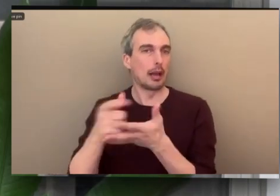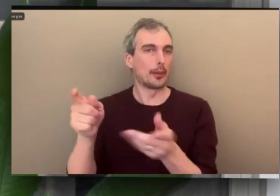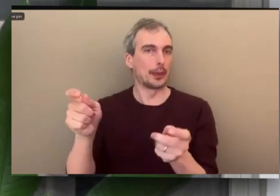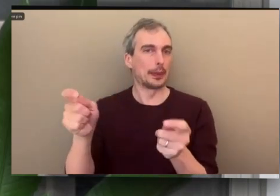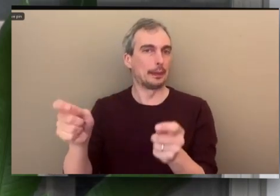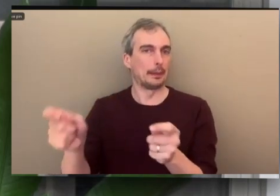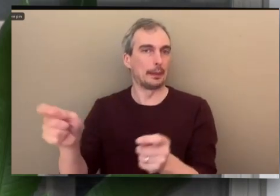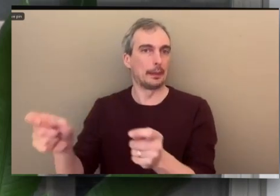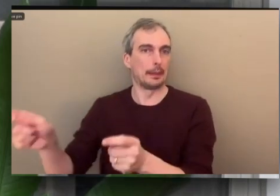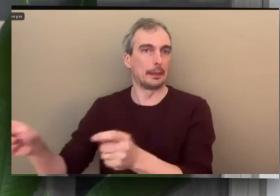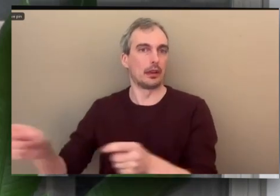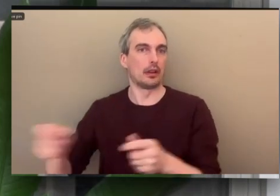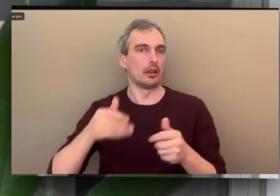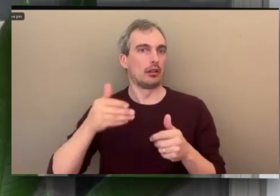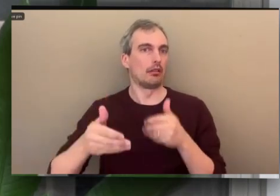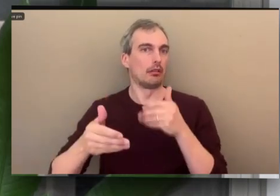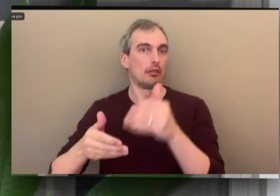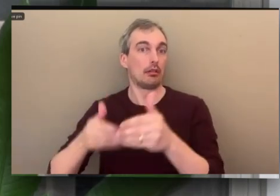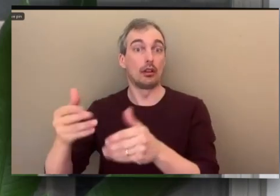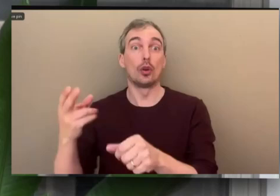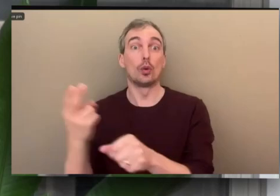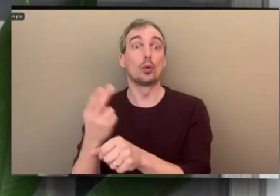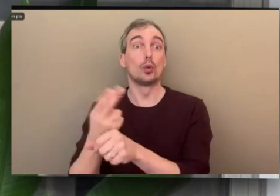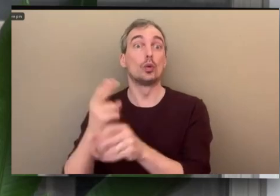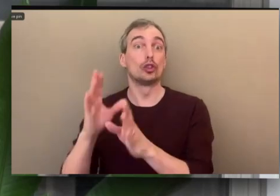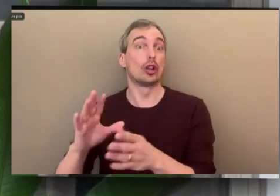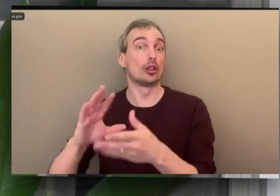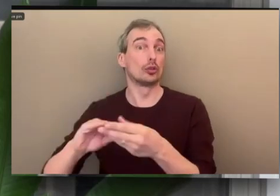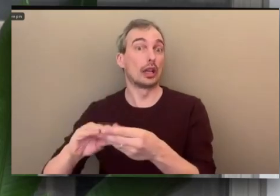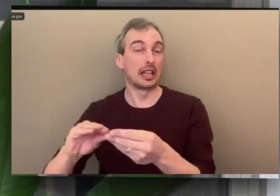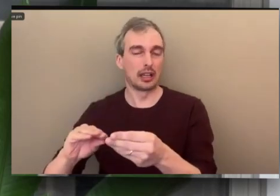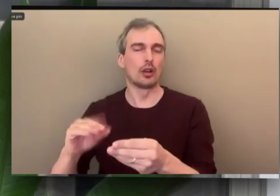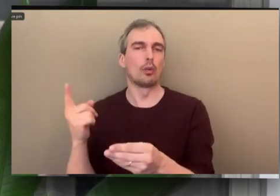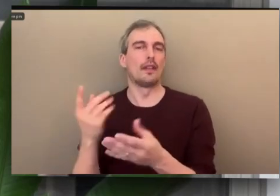One of the things we do to be proactive is for any particular project that we're